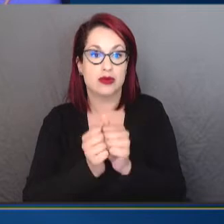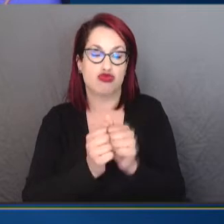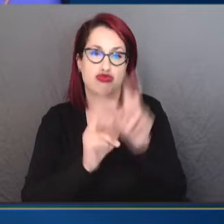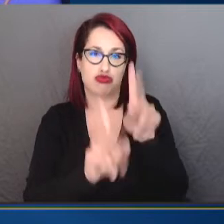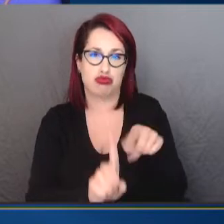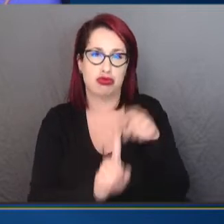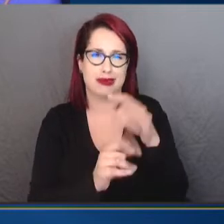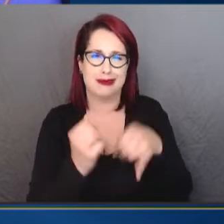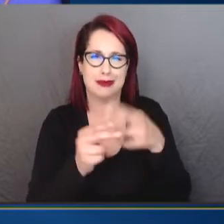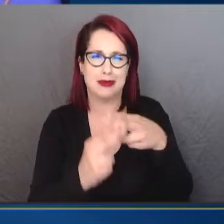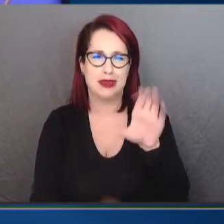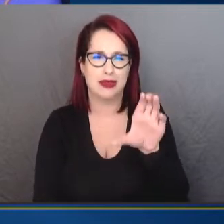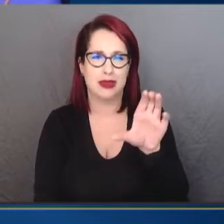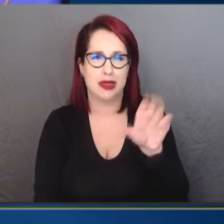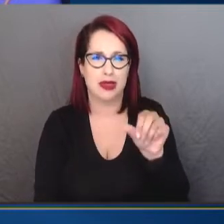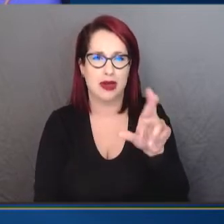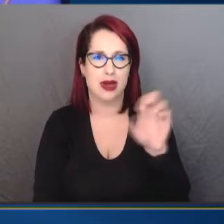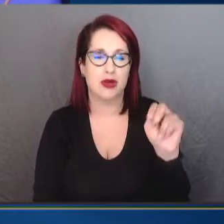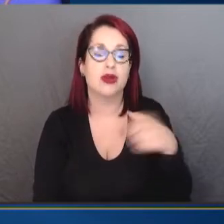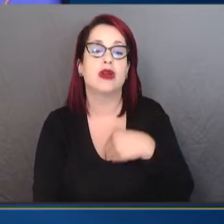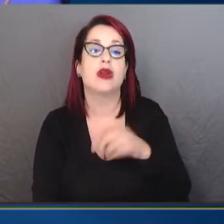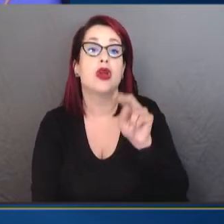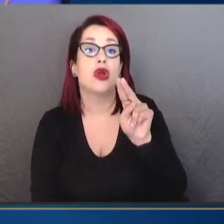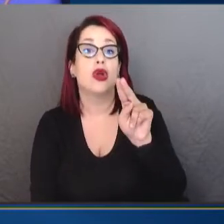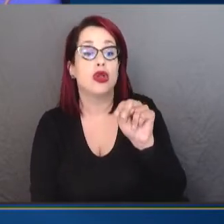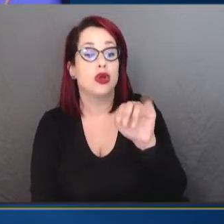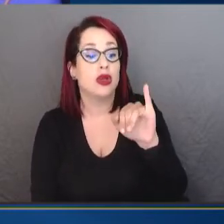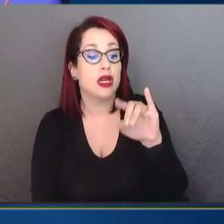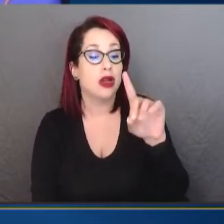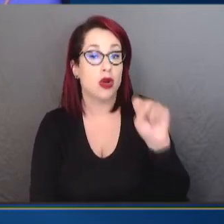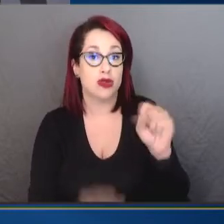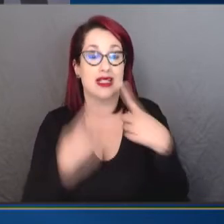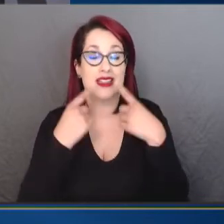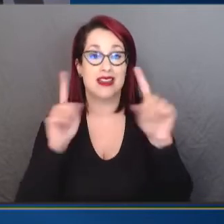Unidos has announced today robust commitment to actively engage with their national affiliate